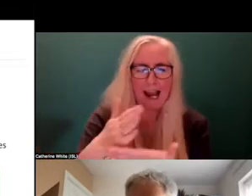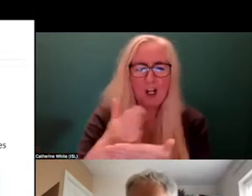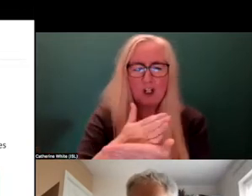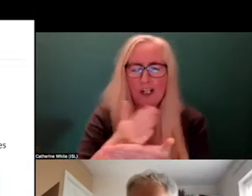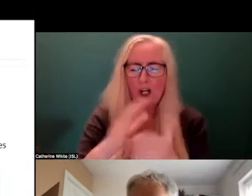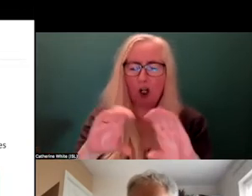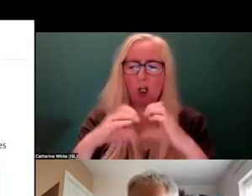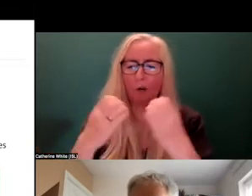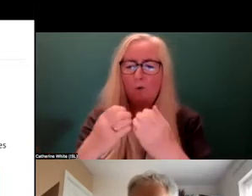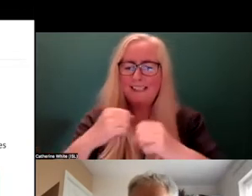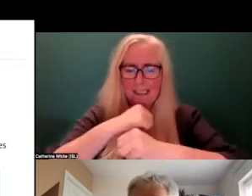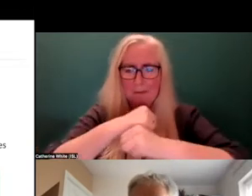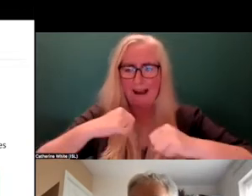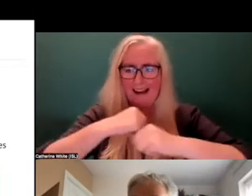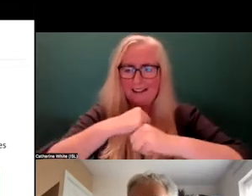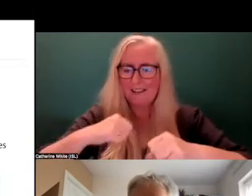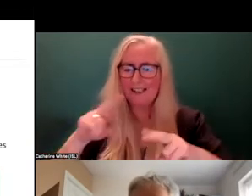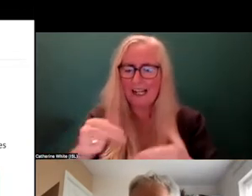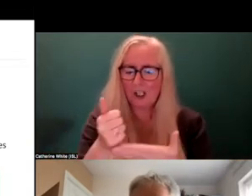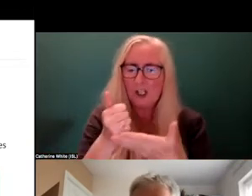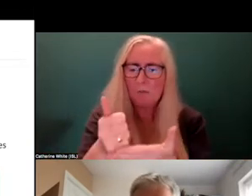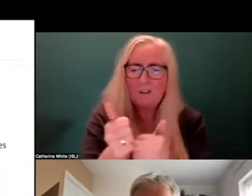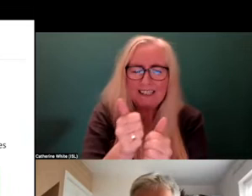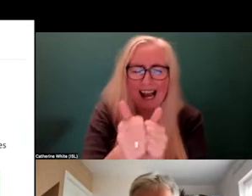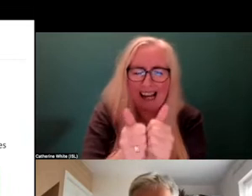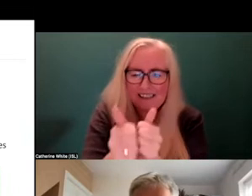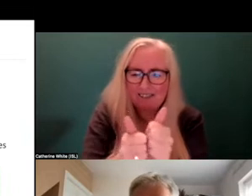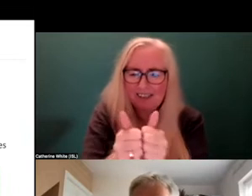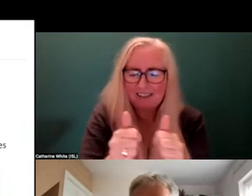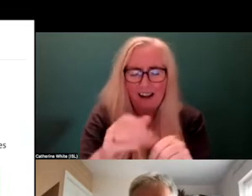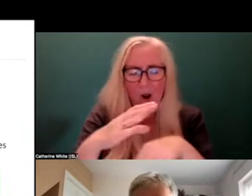bit of kind of shared and community spaces to be able to support the activities